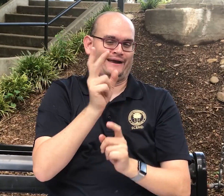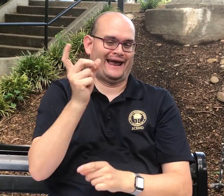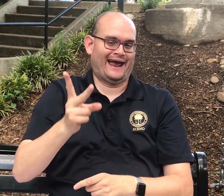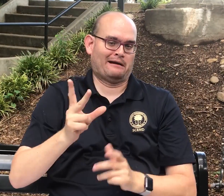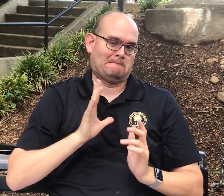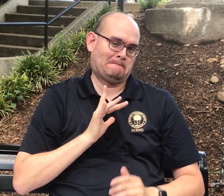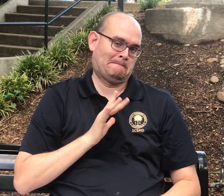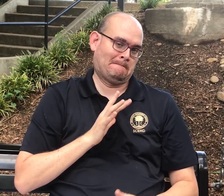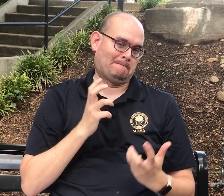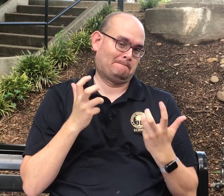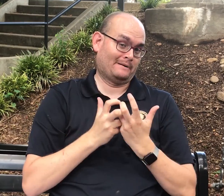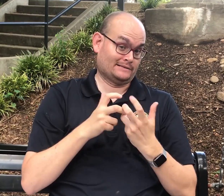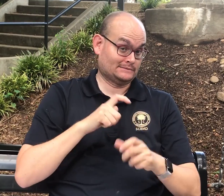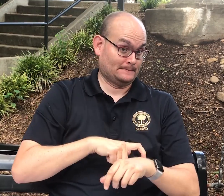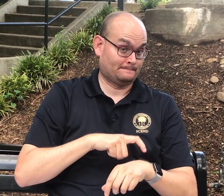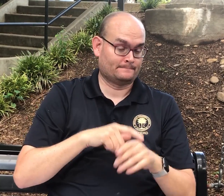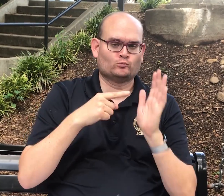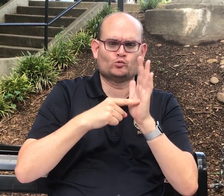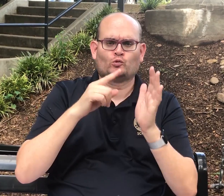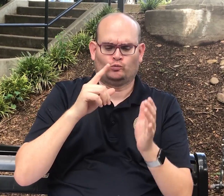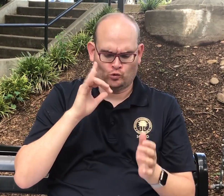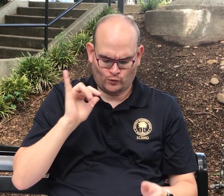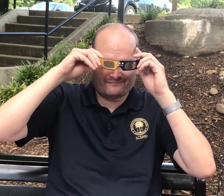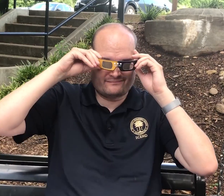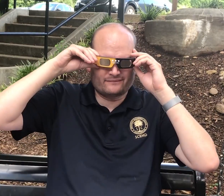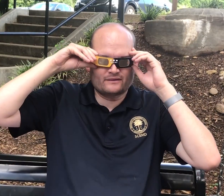LET ME SHOW YOU THE PROPER USAGE OF THESE EYEGLASSES